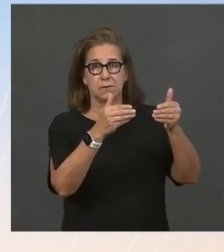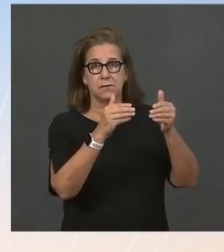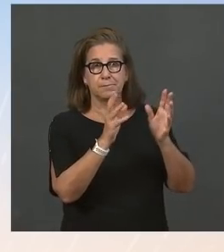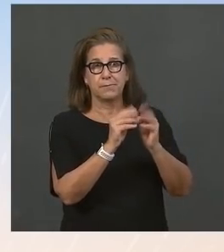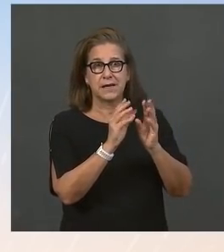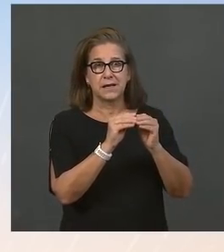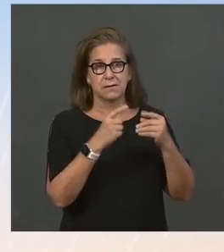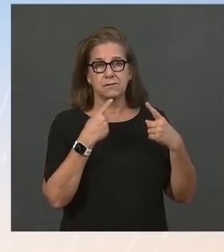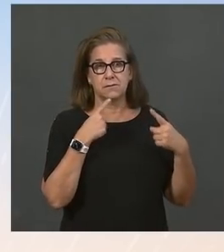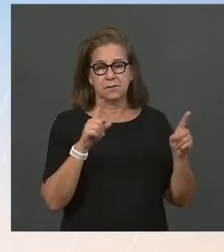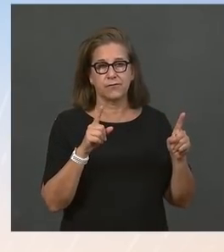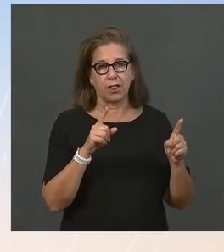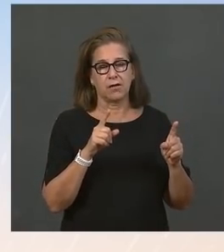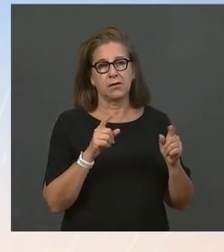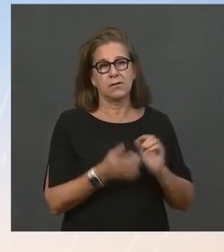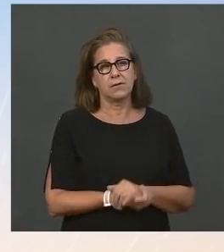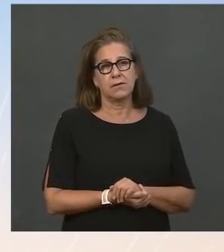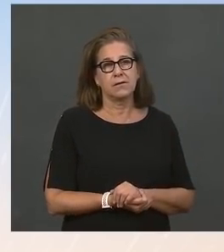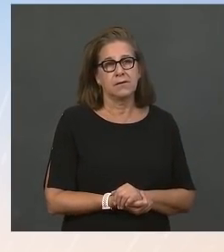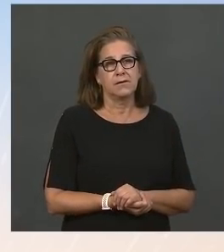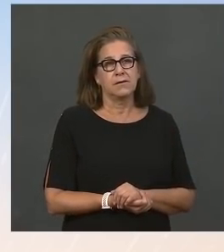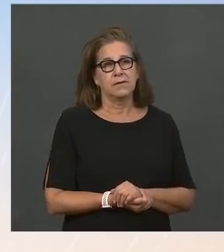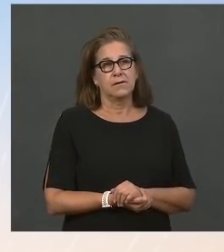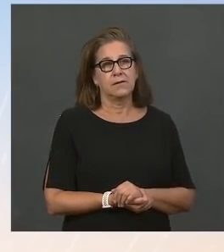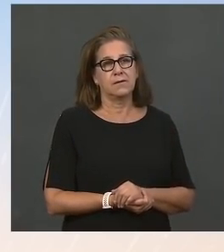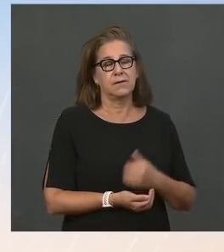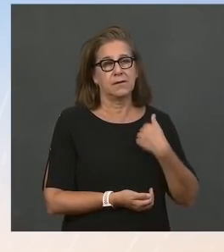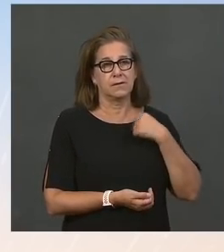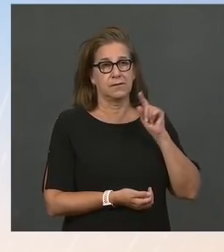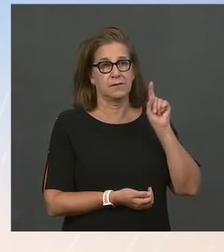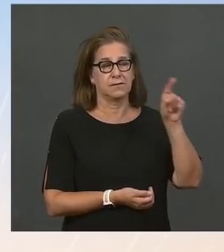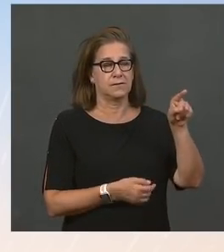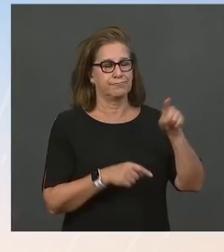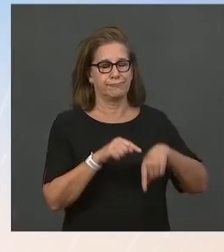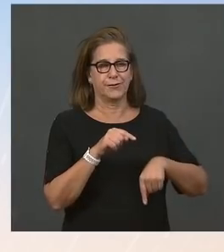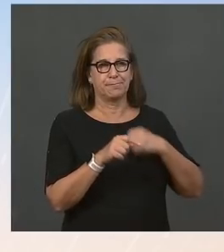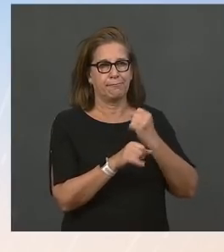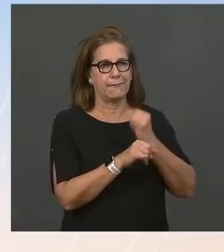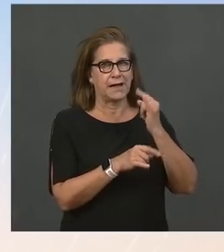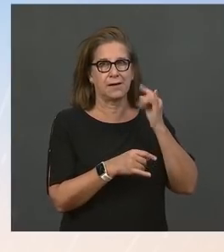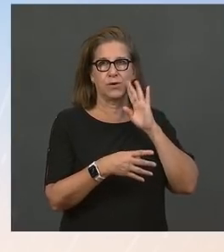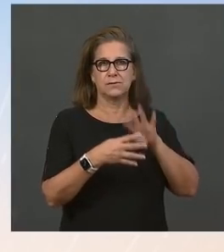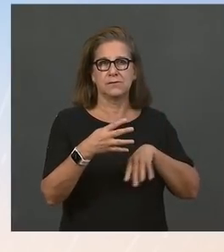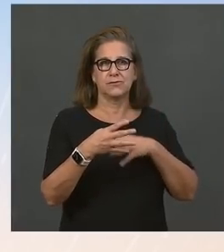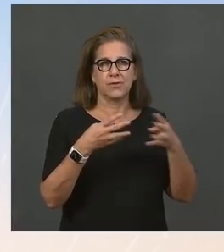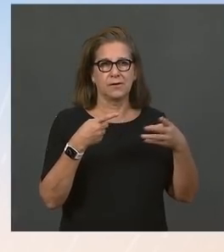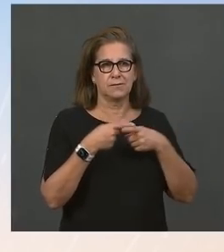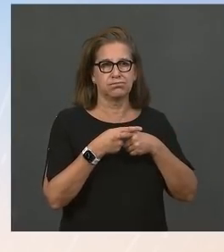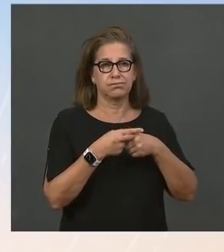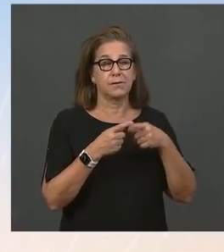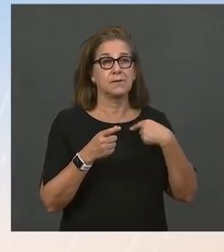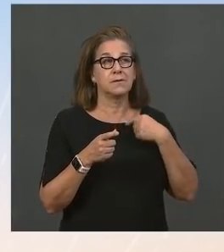But we weren't in a position to be a part of it this week. But we will in the future. Go ahead. The Press: Thank you.